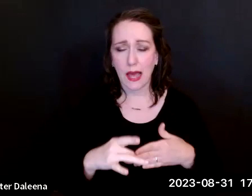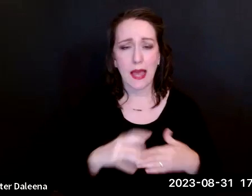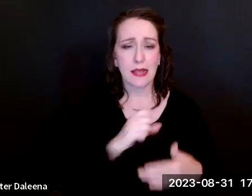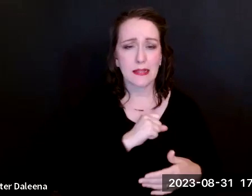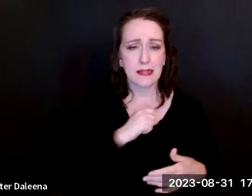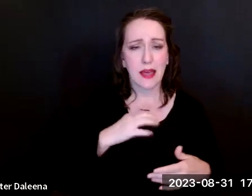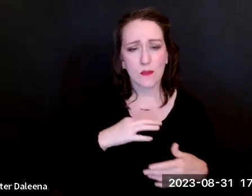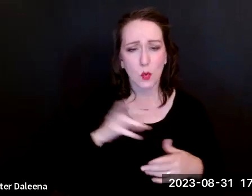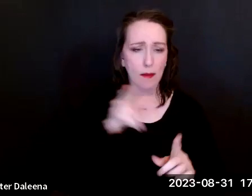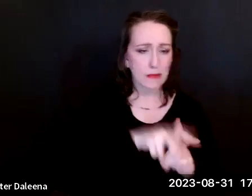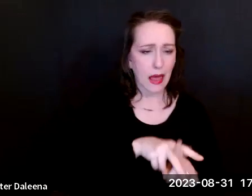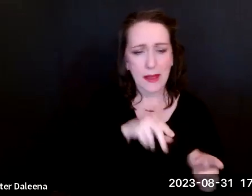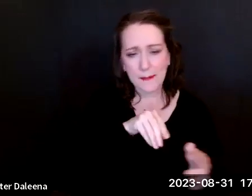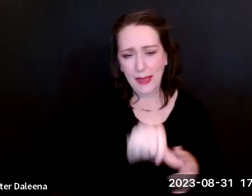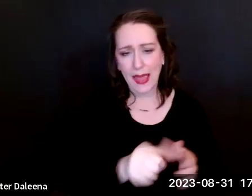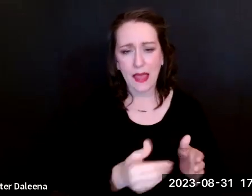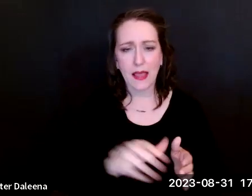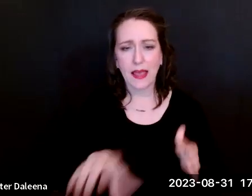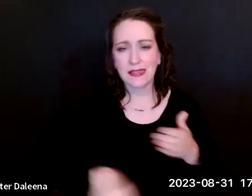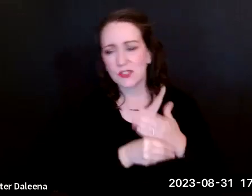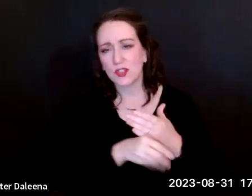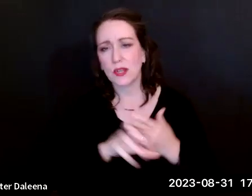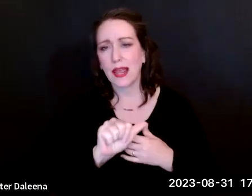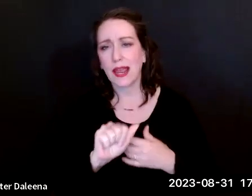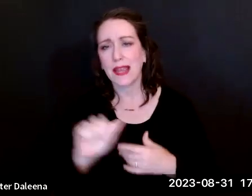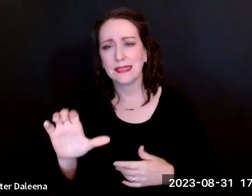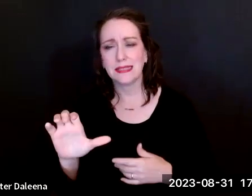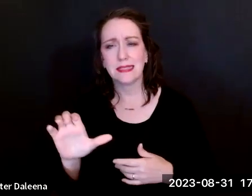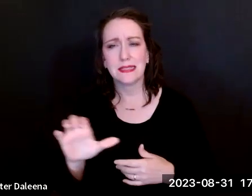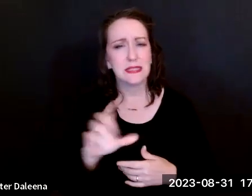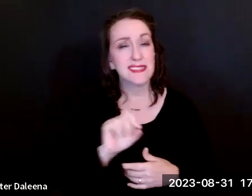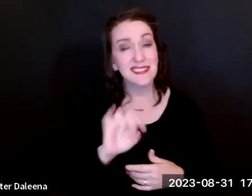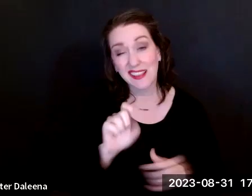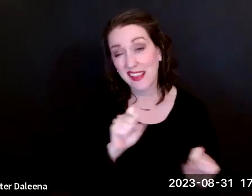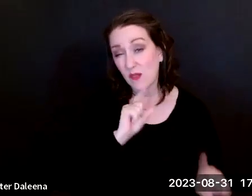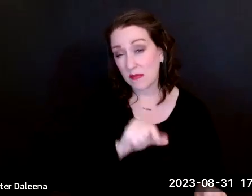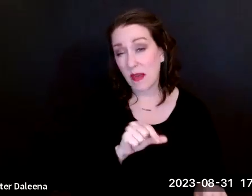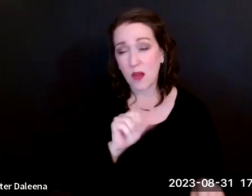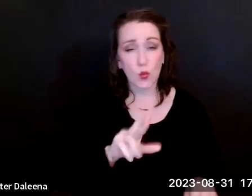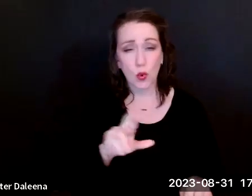for and pay for an additional AAC is that one you can respond to or do we need to follow up on that